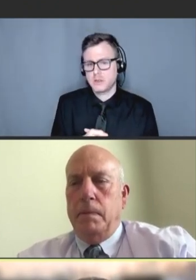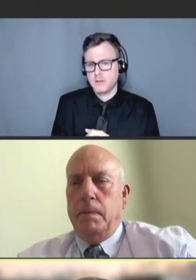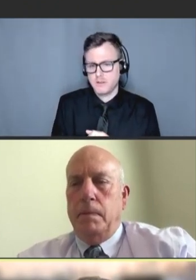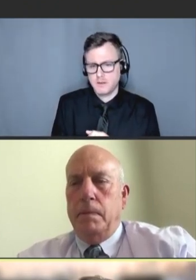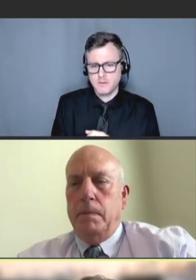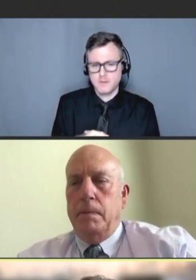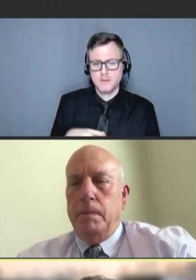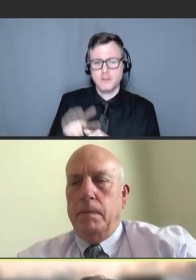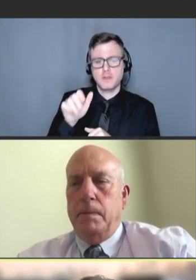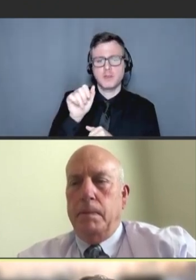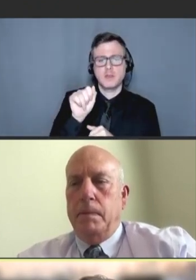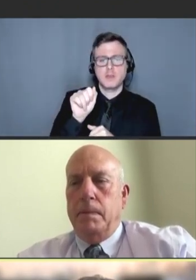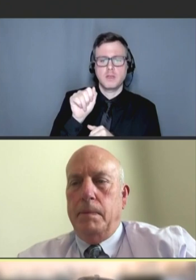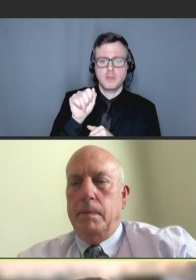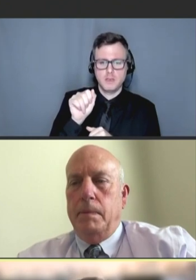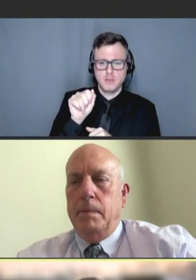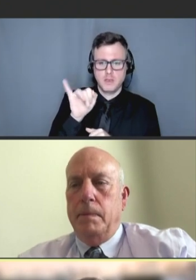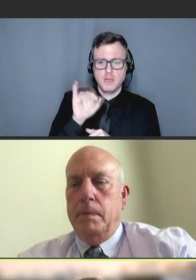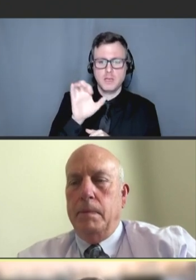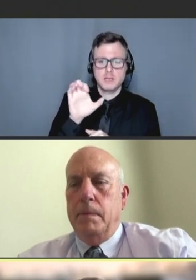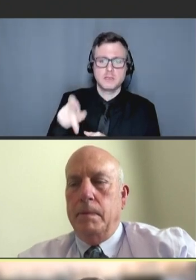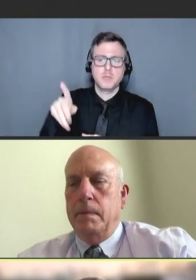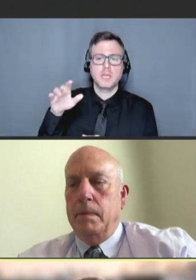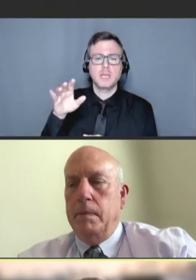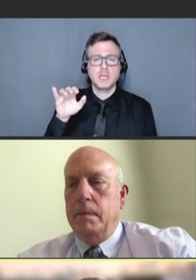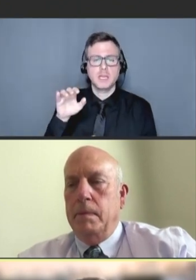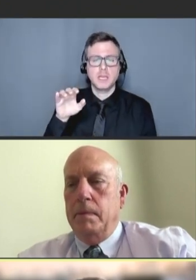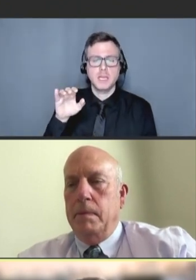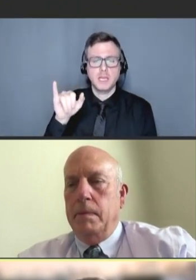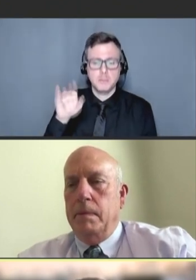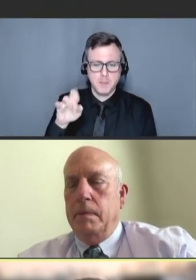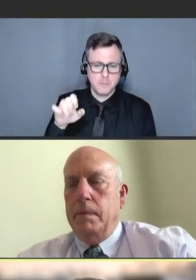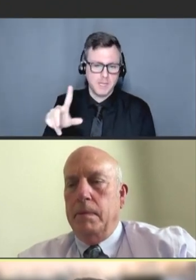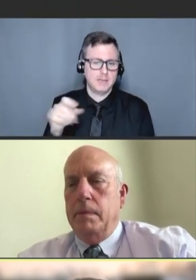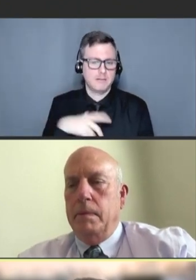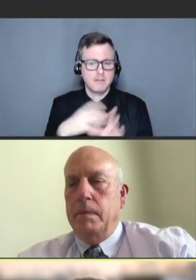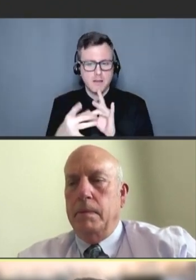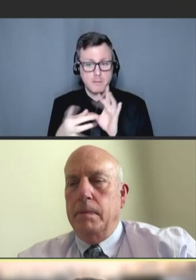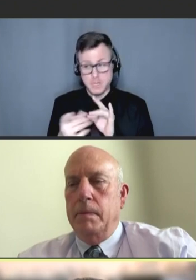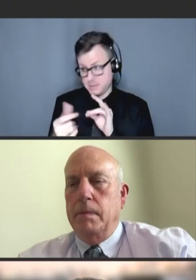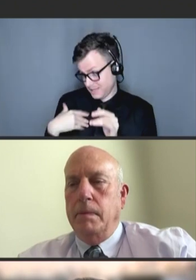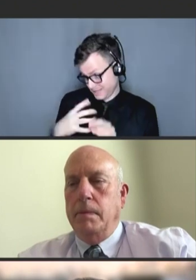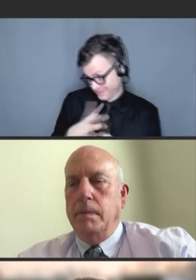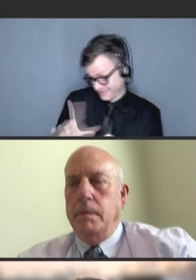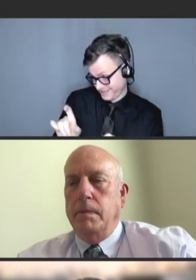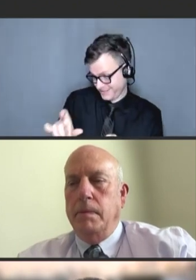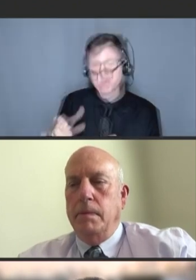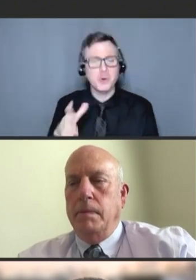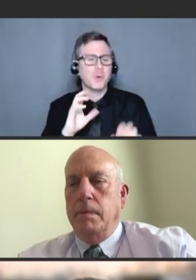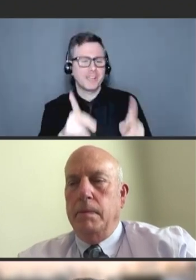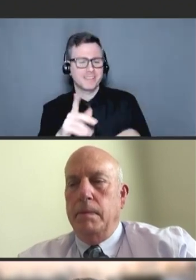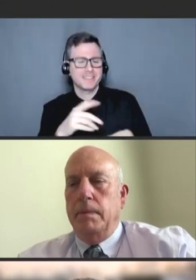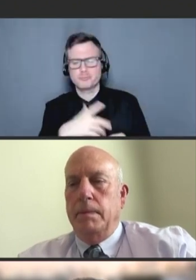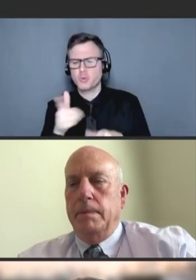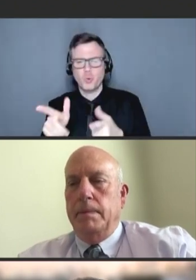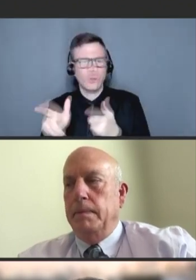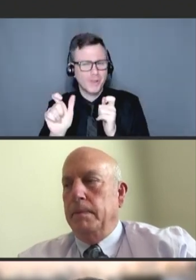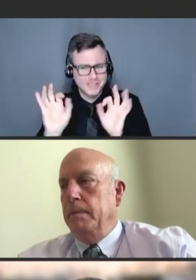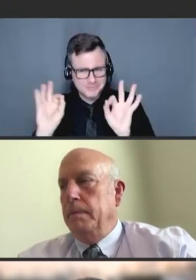The ICP, BPC [phonetic sp] comments. Really -- is that okay? Robert Hopkins: Yes, please. Roxanna Diba: Really quick.